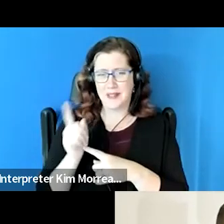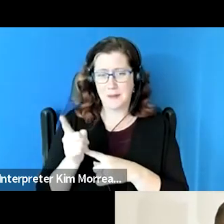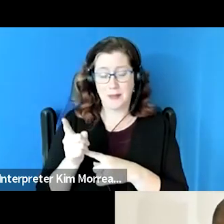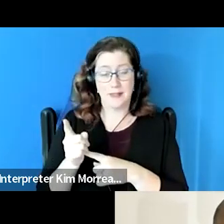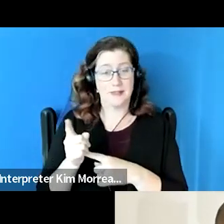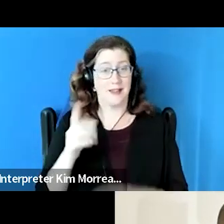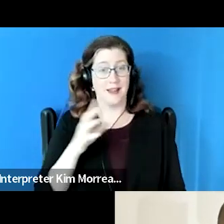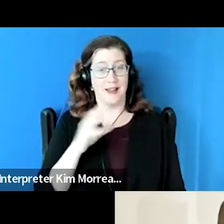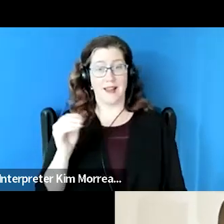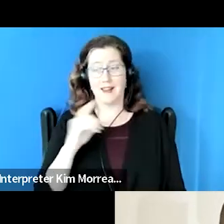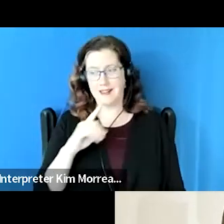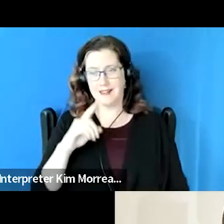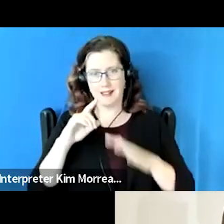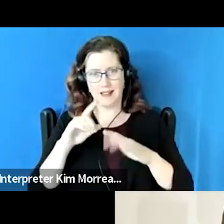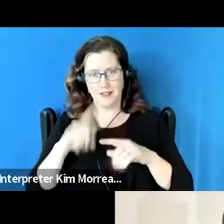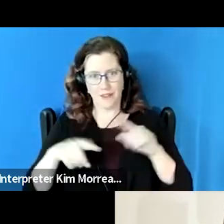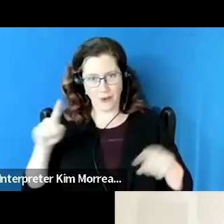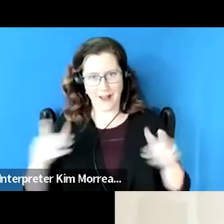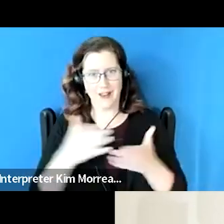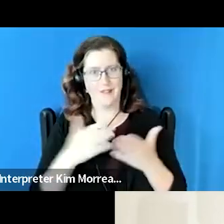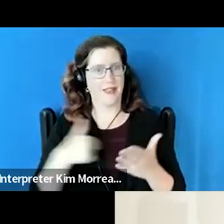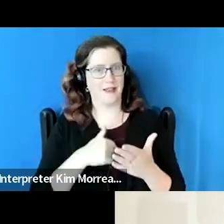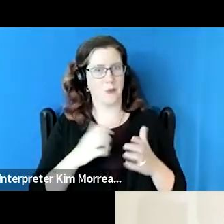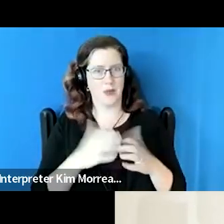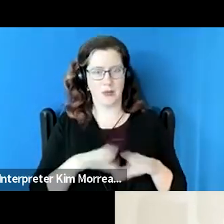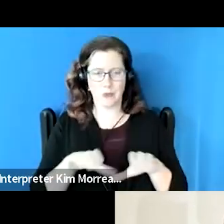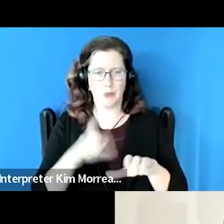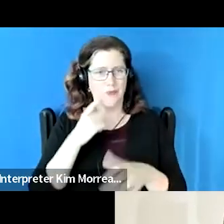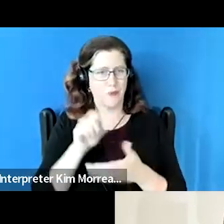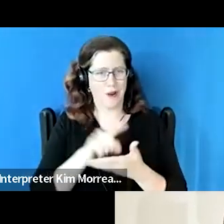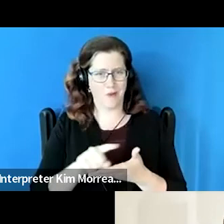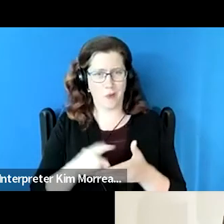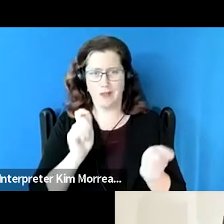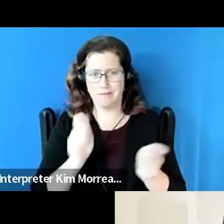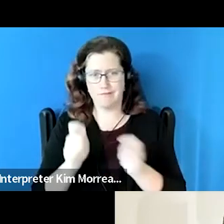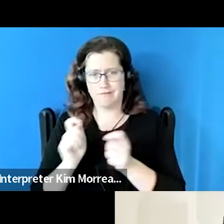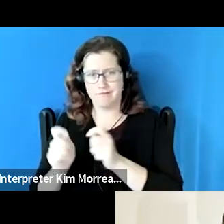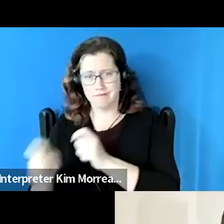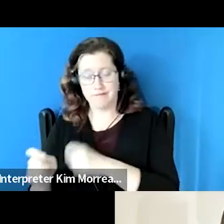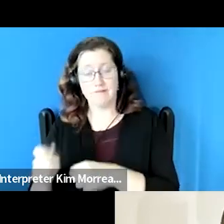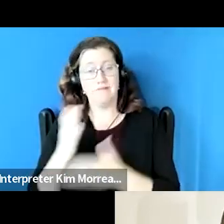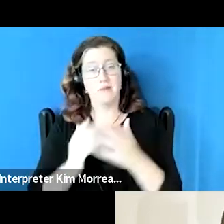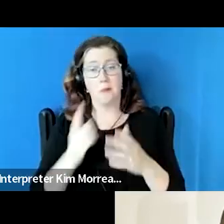it there's a variety of different things that we do from week to week, so that it's people can drop in if they have,